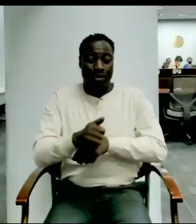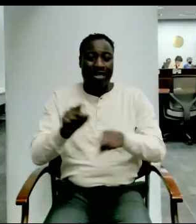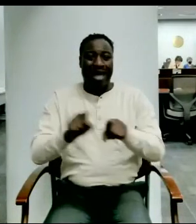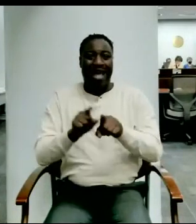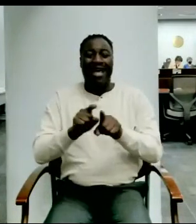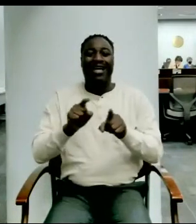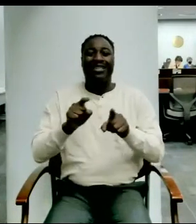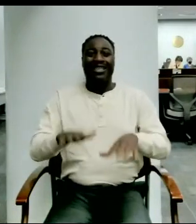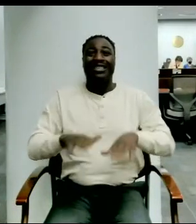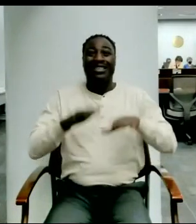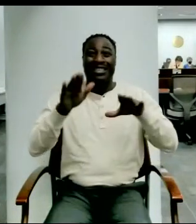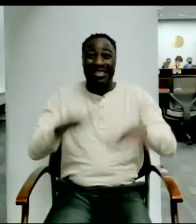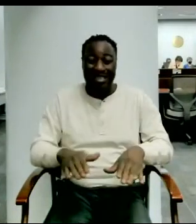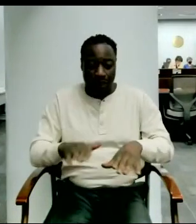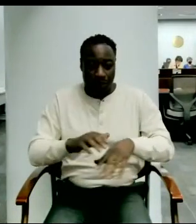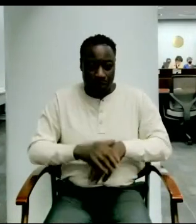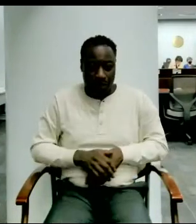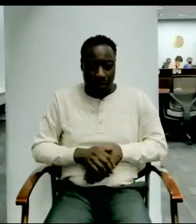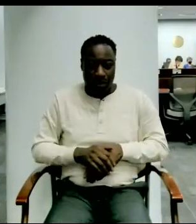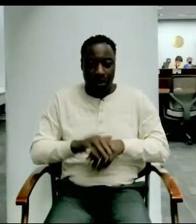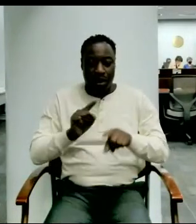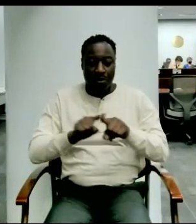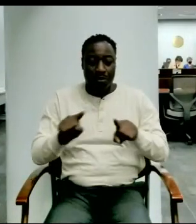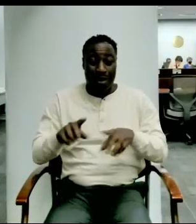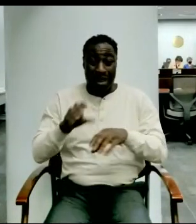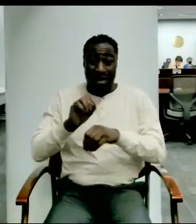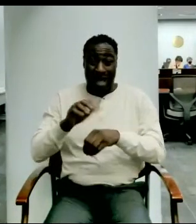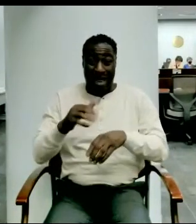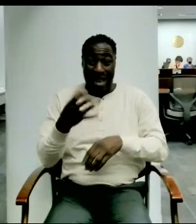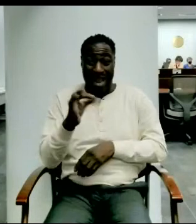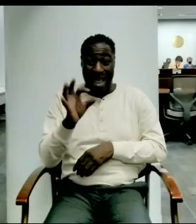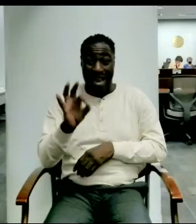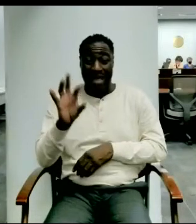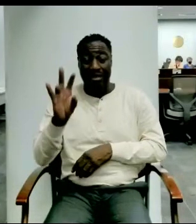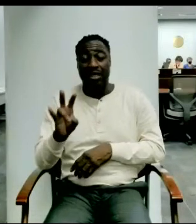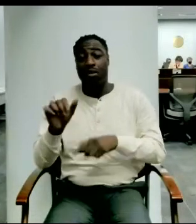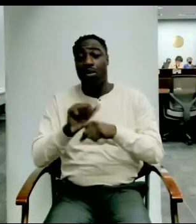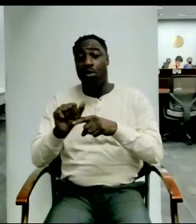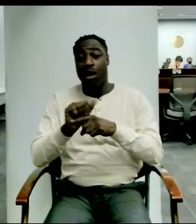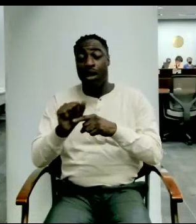The EEOC issued enforcement guidance in 1997 and the practice stopped immediately.